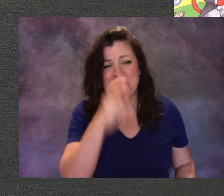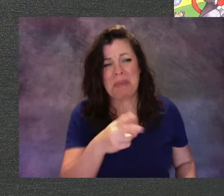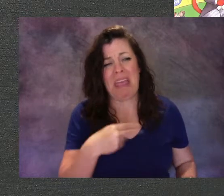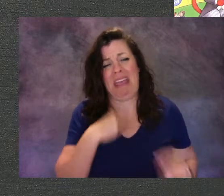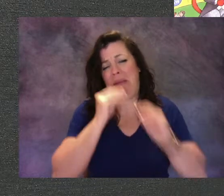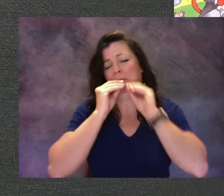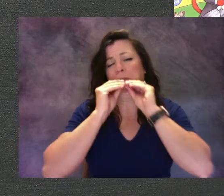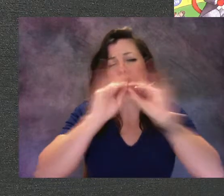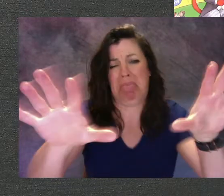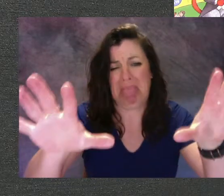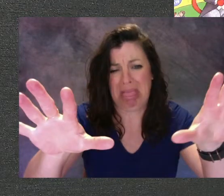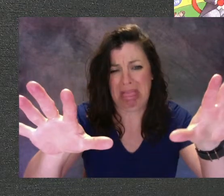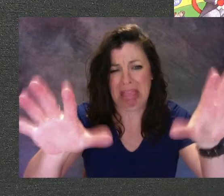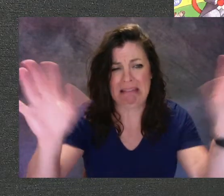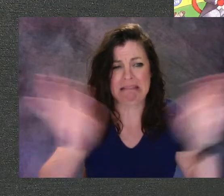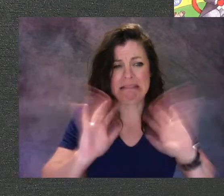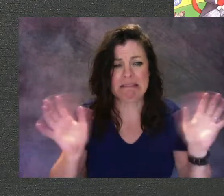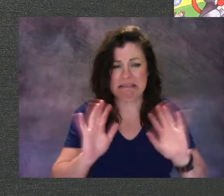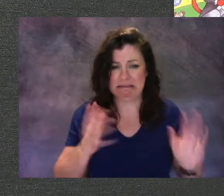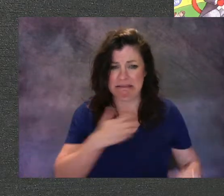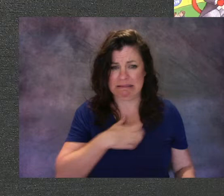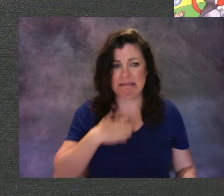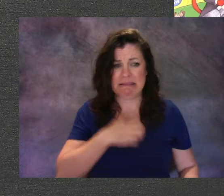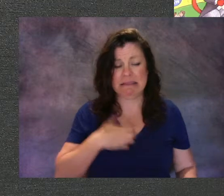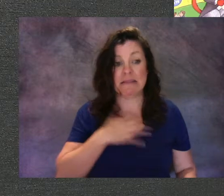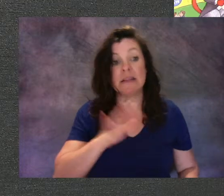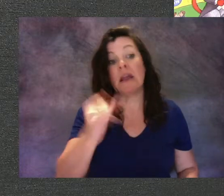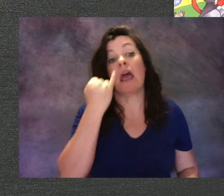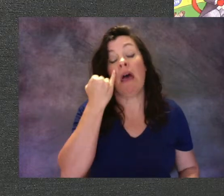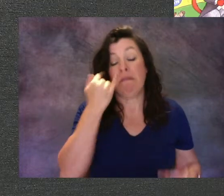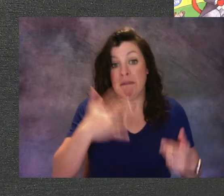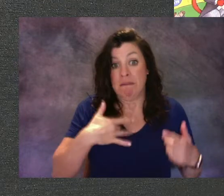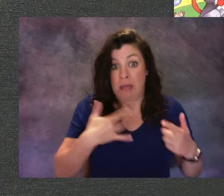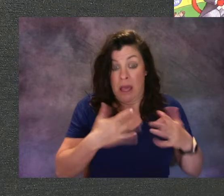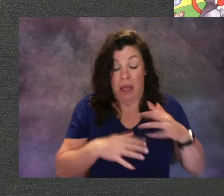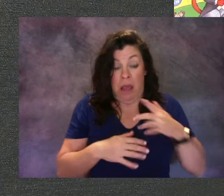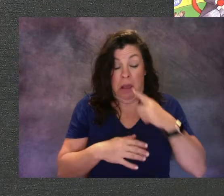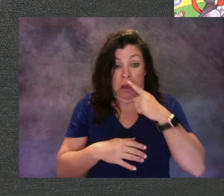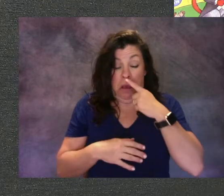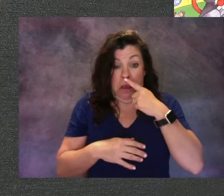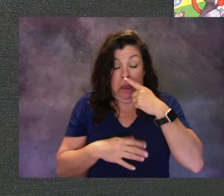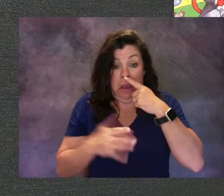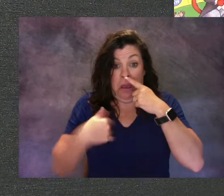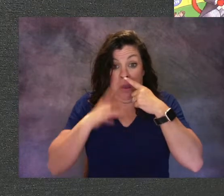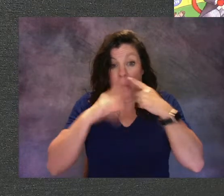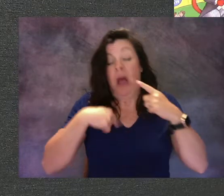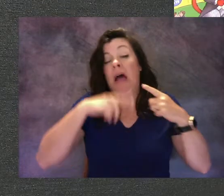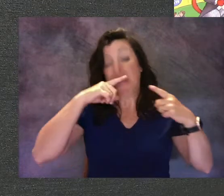when I sneezed. The best way, when you know you're gonna sneeze, If you don't have a tissue,